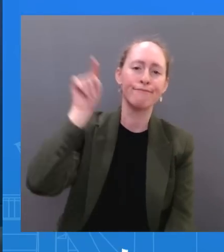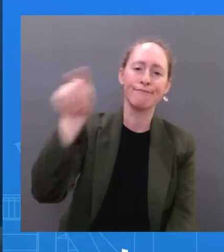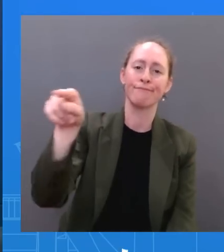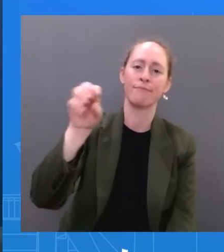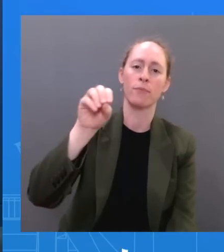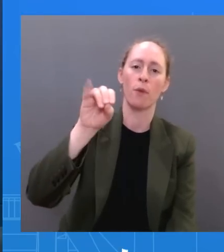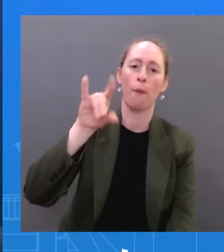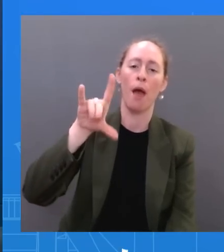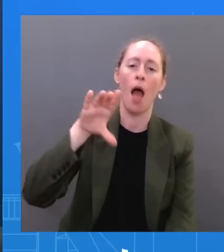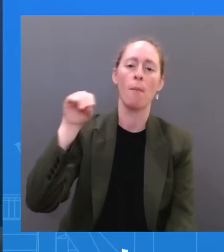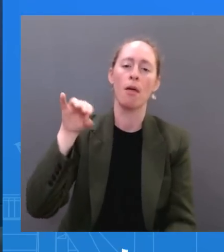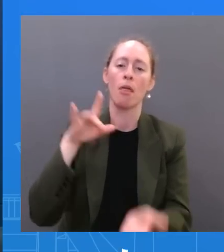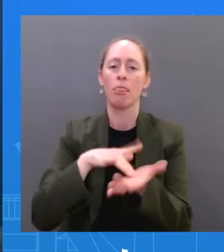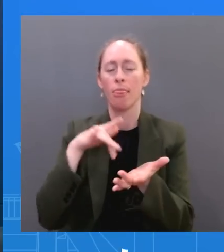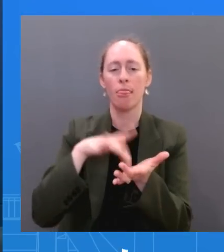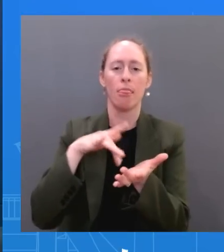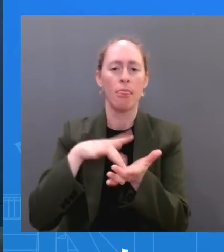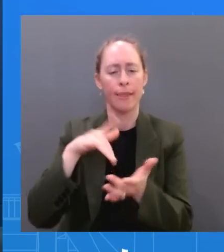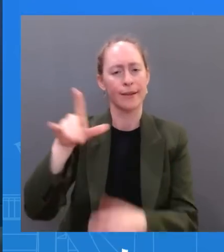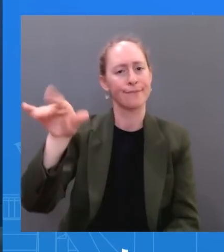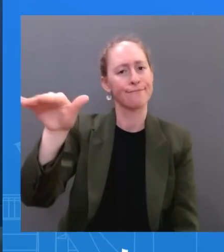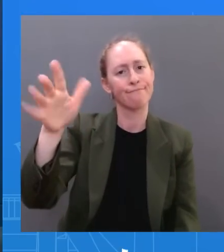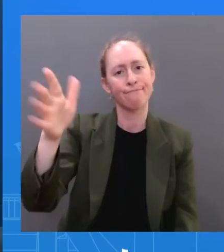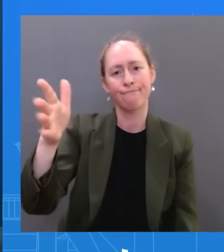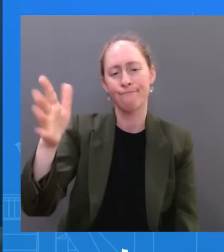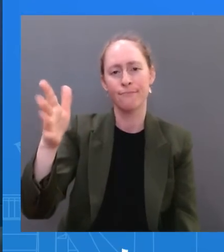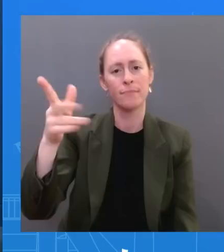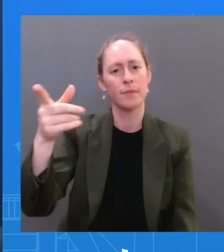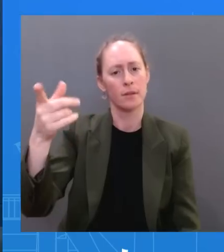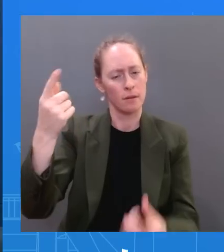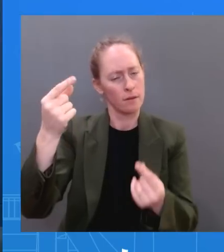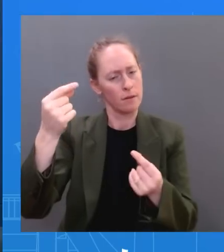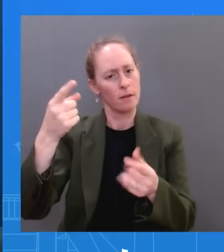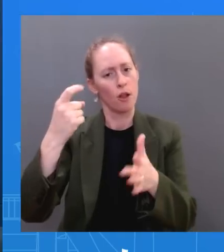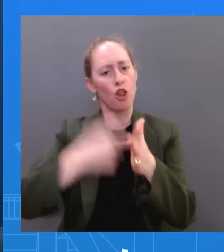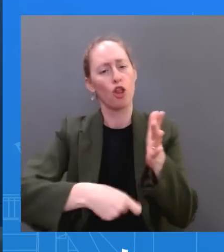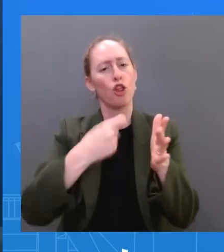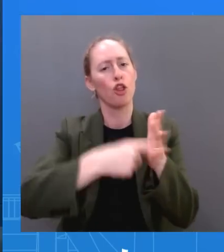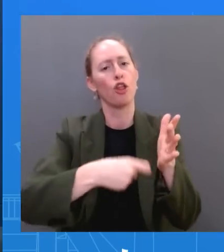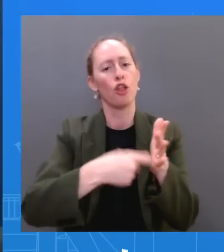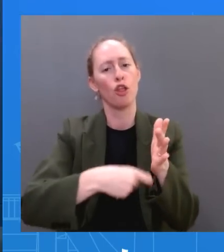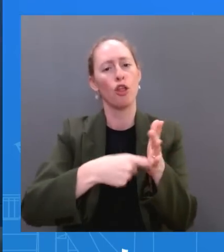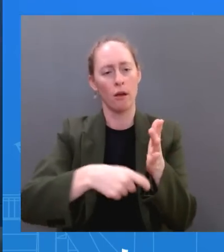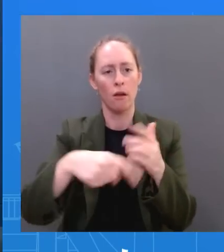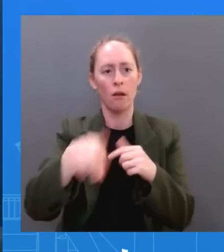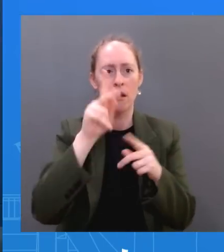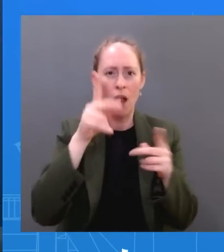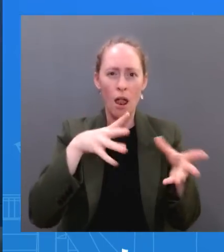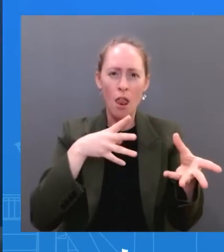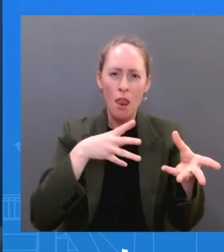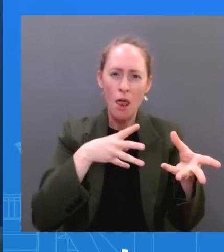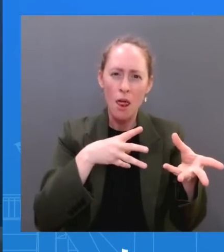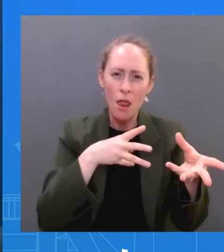and the last to benefit. The President's number one economic priority is tackling inflation.